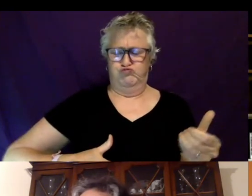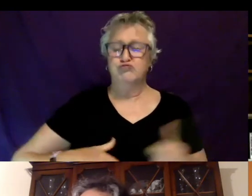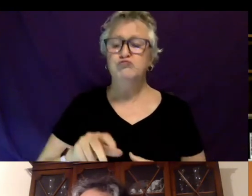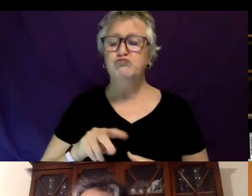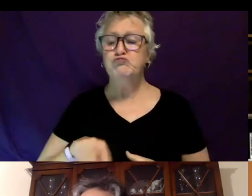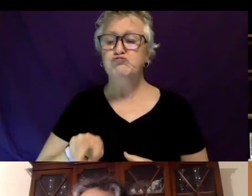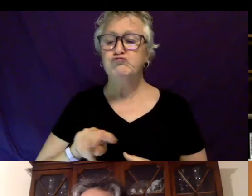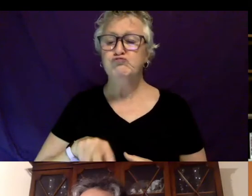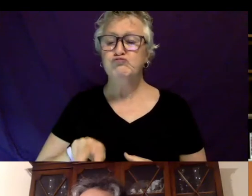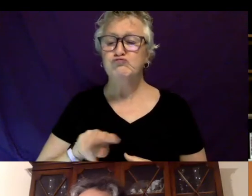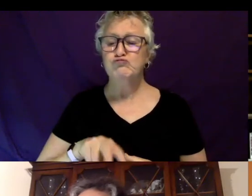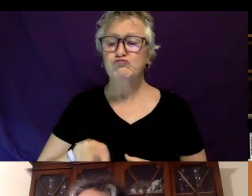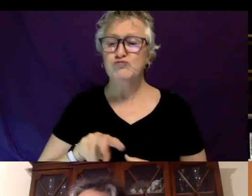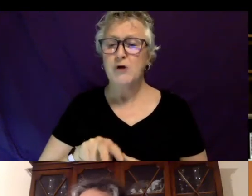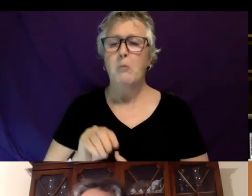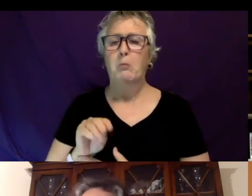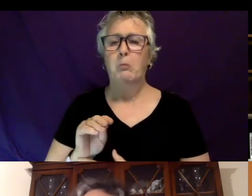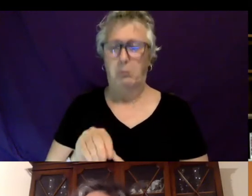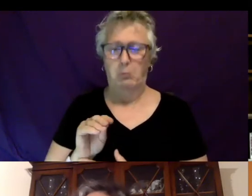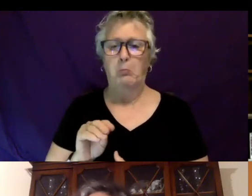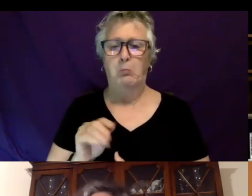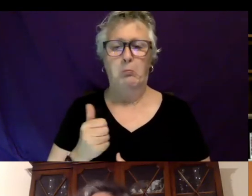and gave me a nod of approval. So I guess he liked it, I mean,